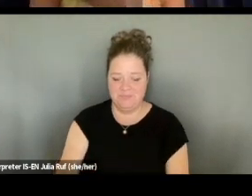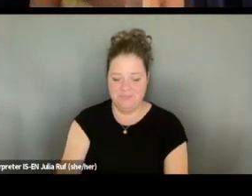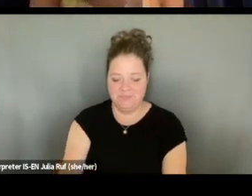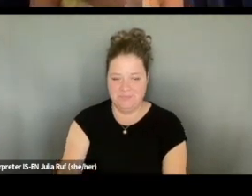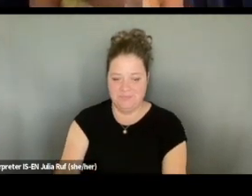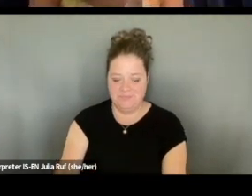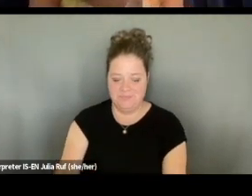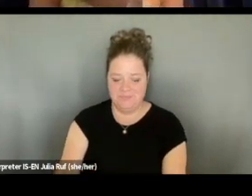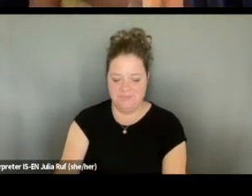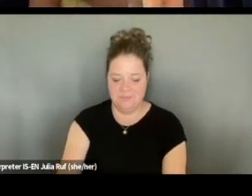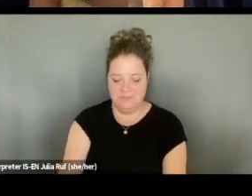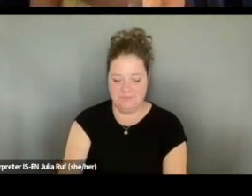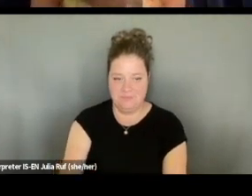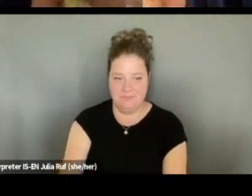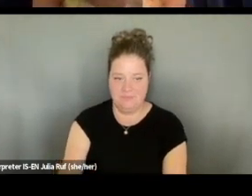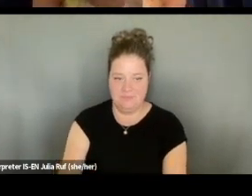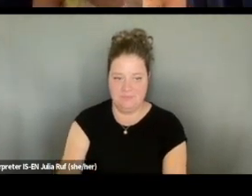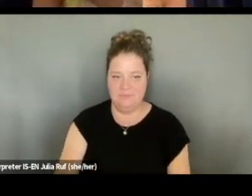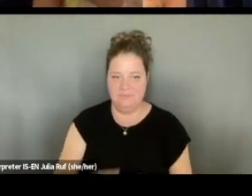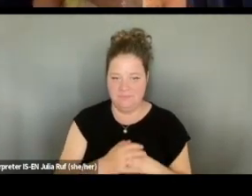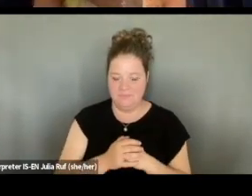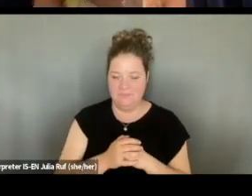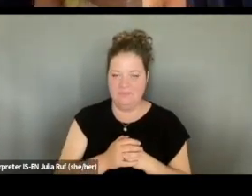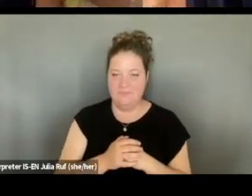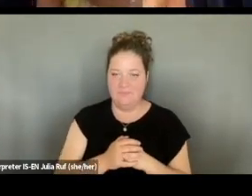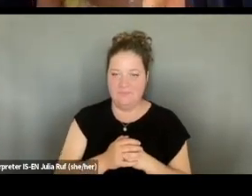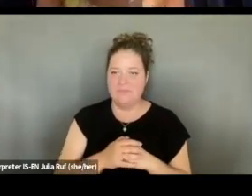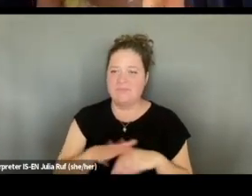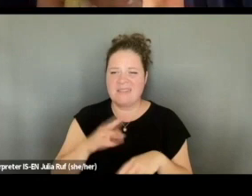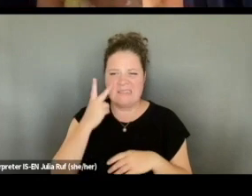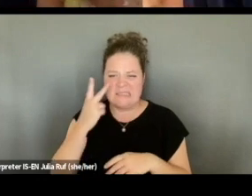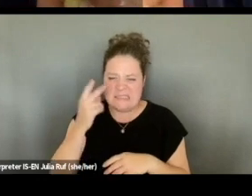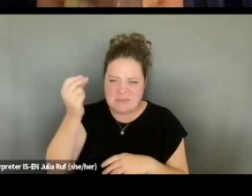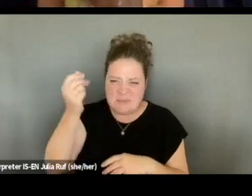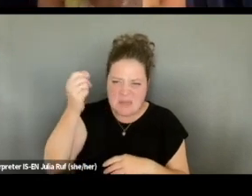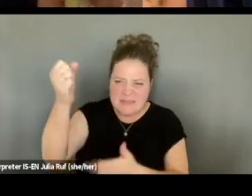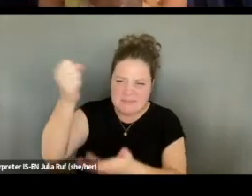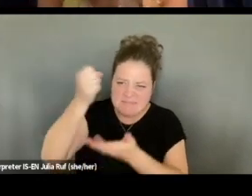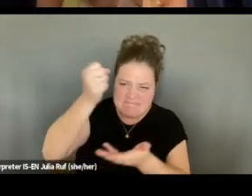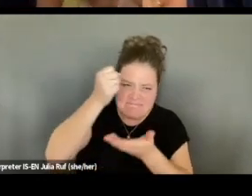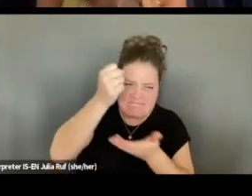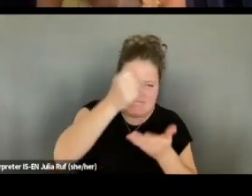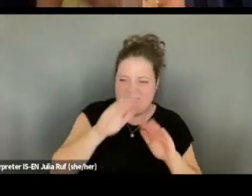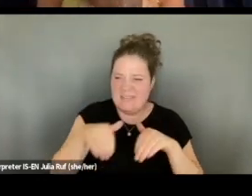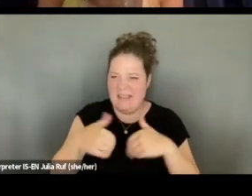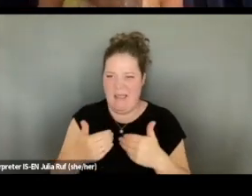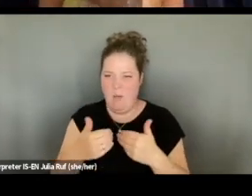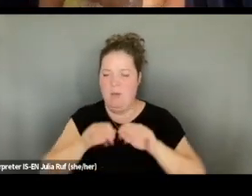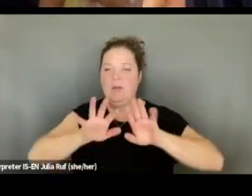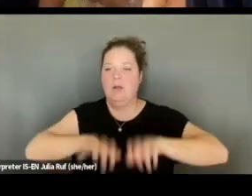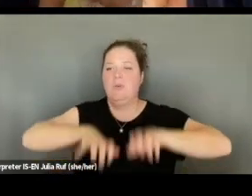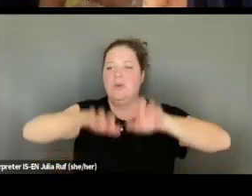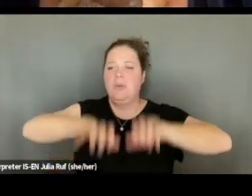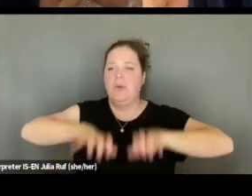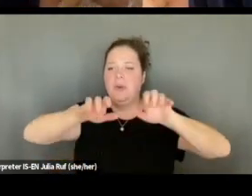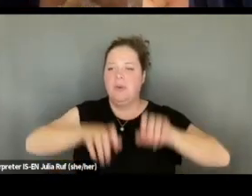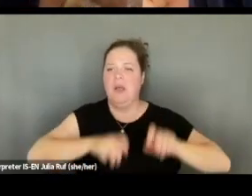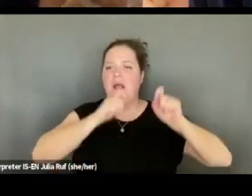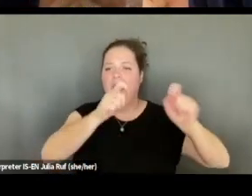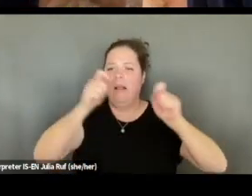for funding. We do not want to use time writing proposals that no one is then funding because then it will never be the